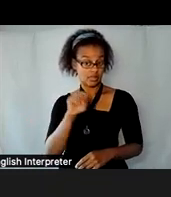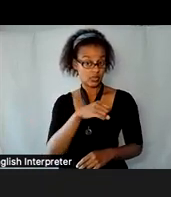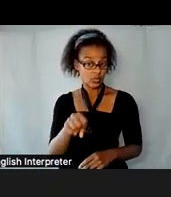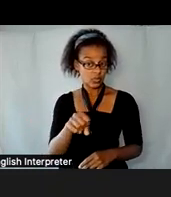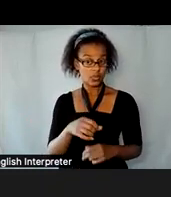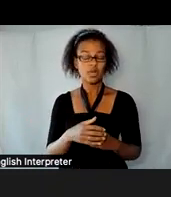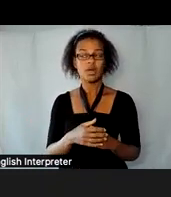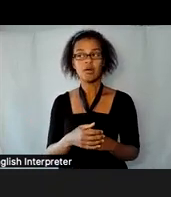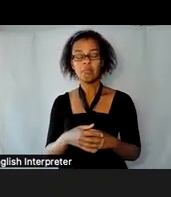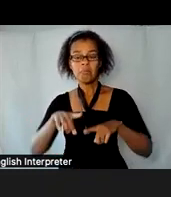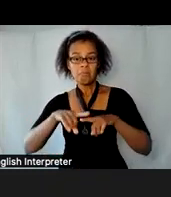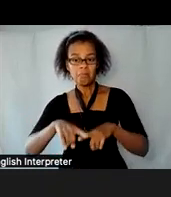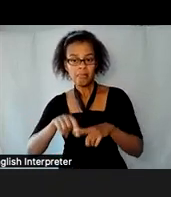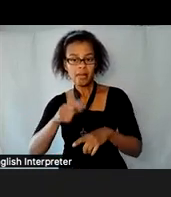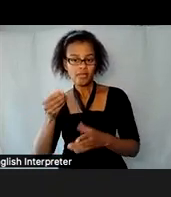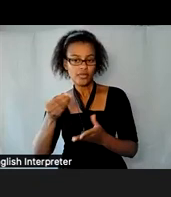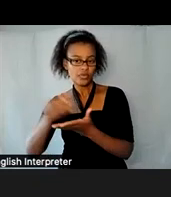have from TC.